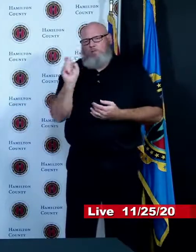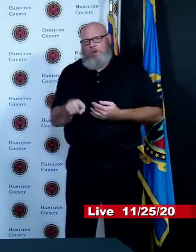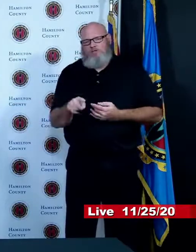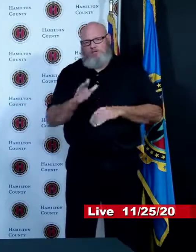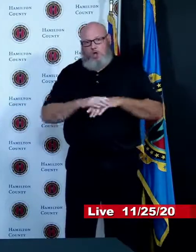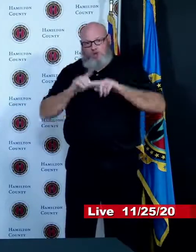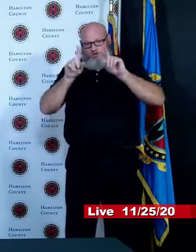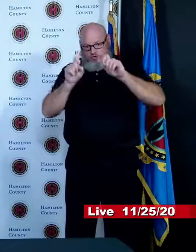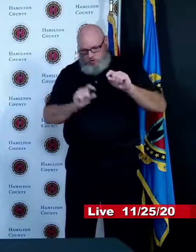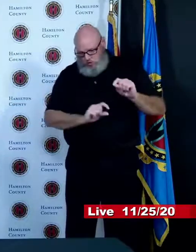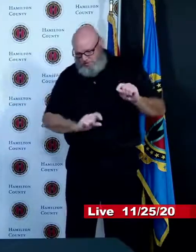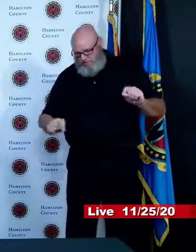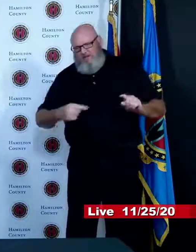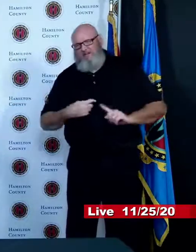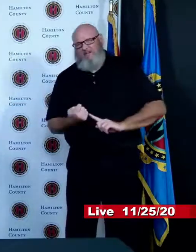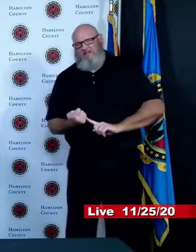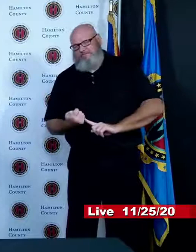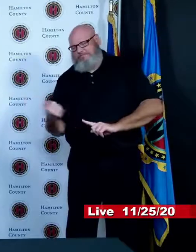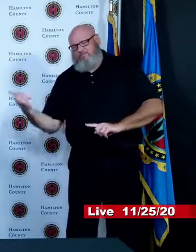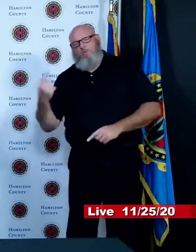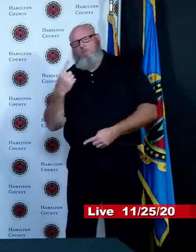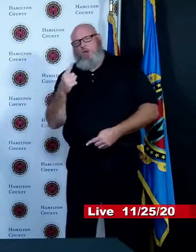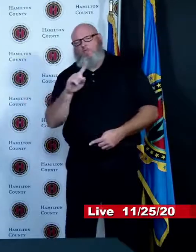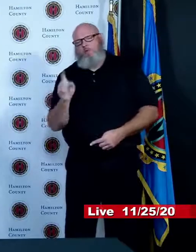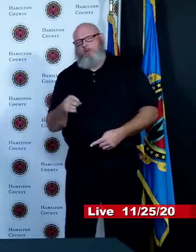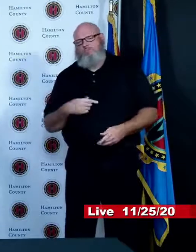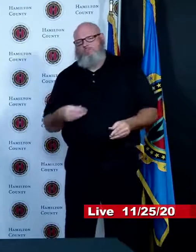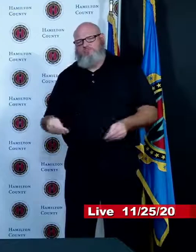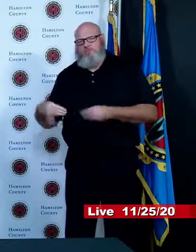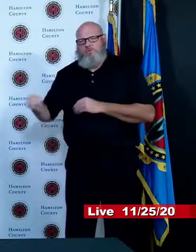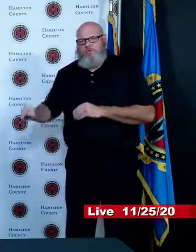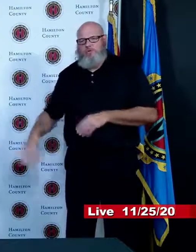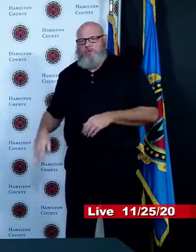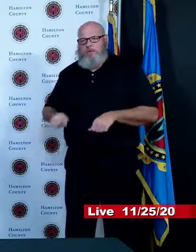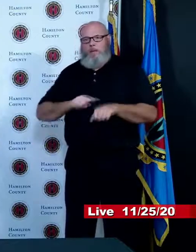data about that so that we could have a bigger picture but it's not saying that they got it from